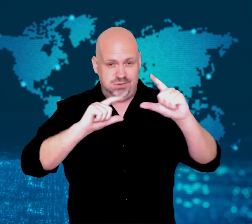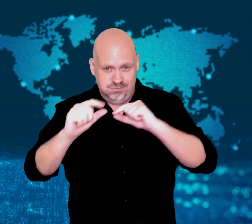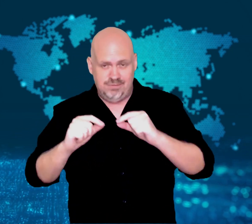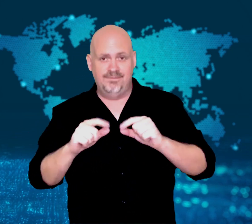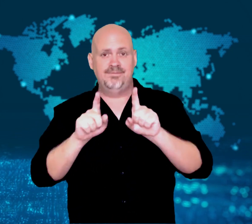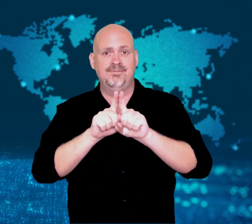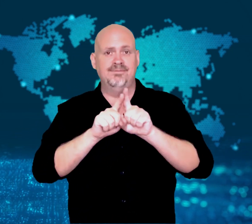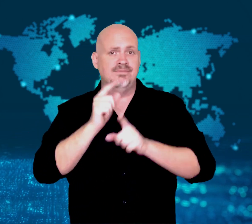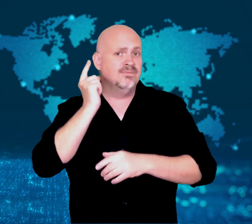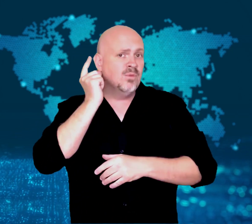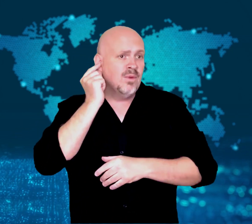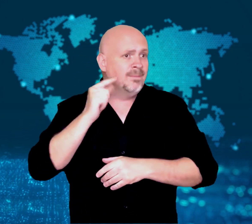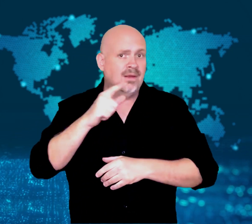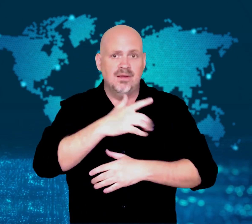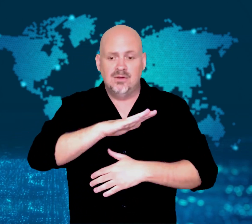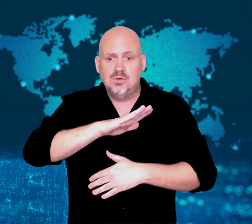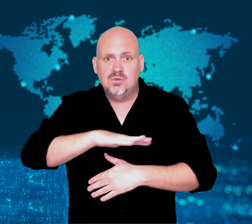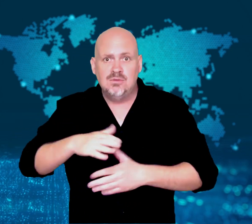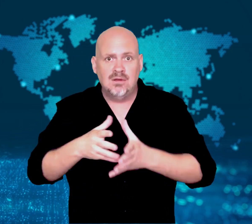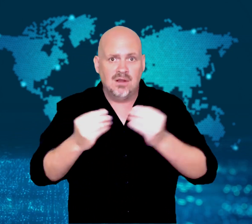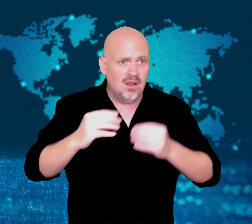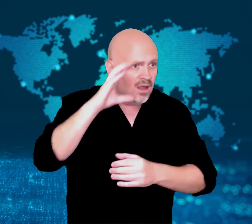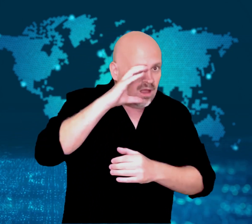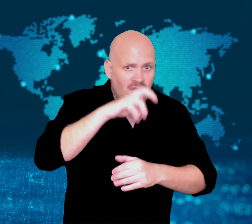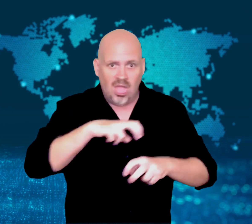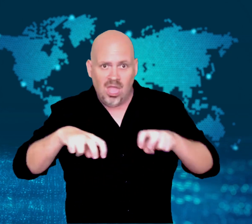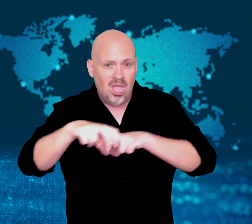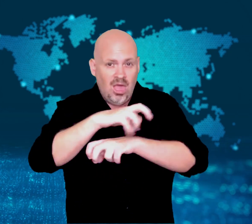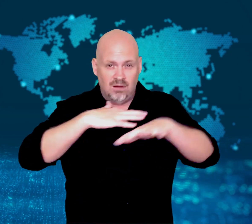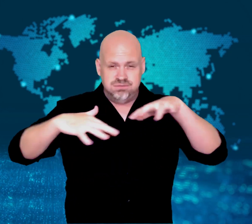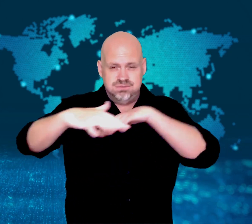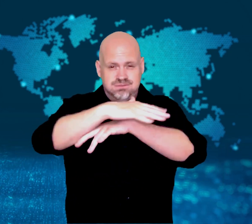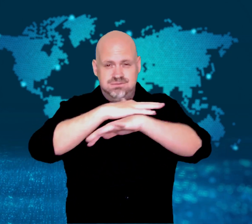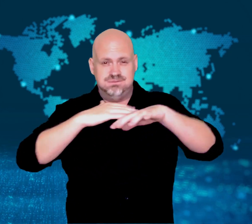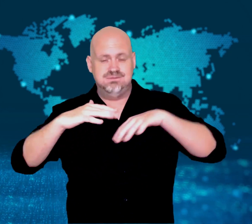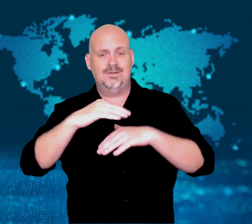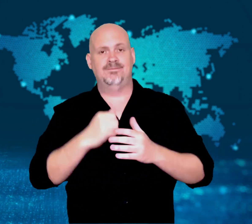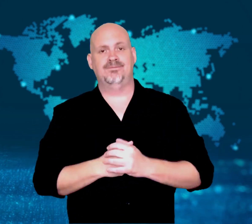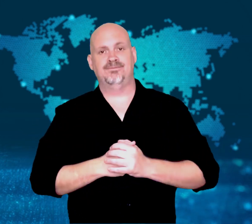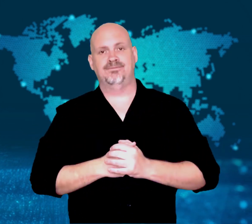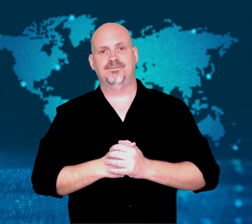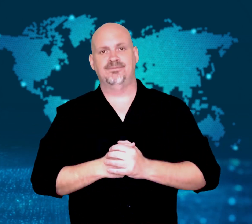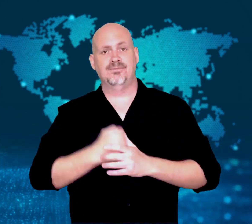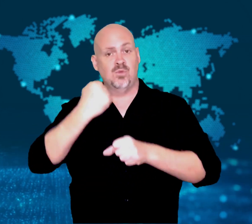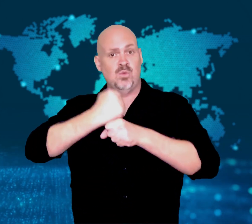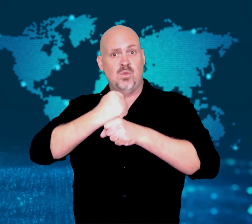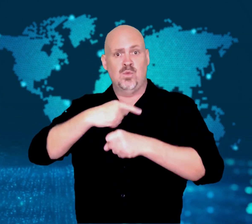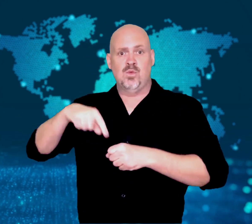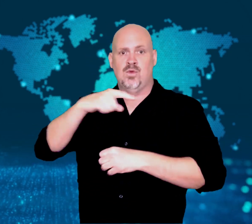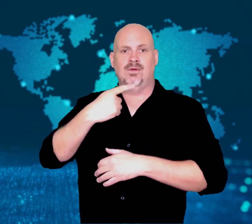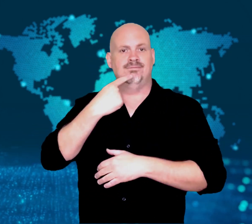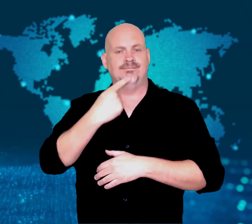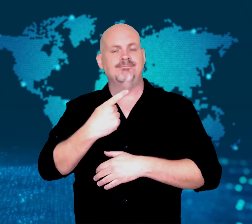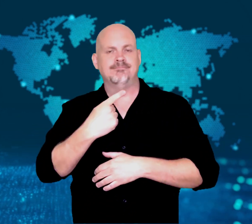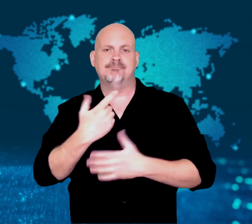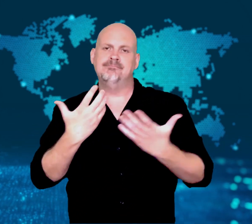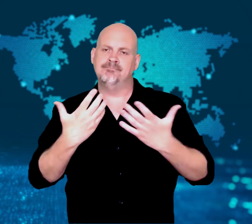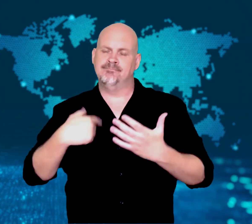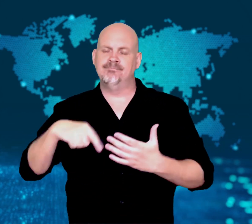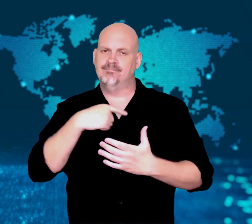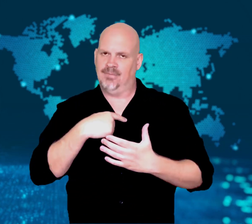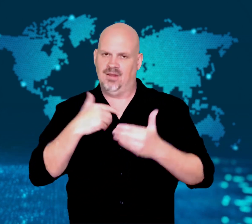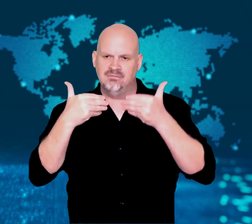and mothers who could not find their children in the chaos.